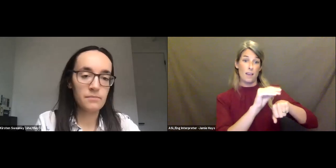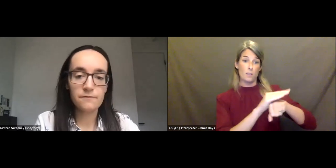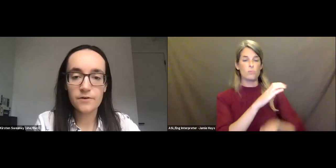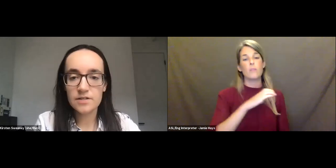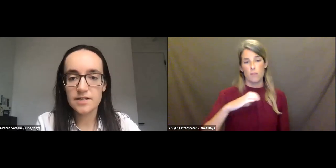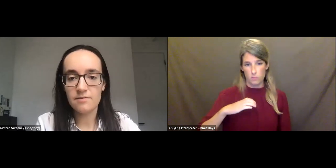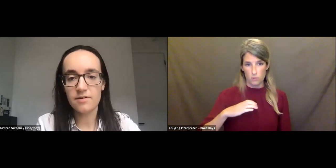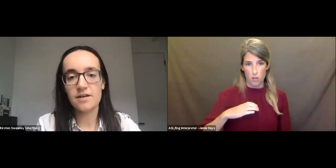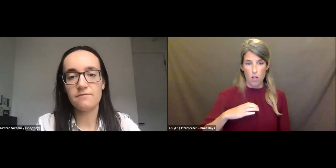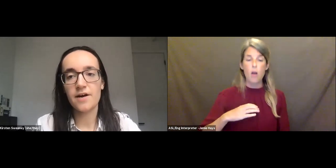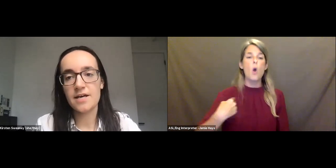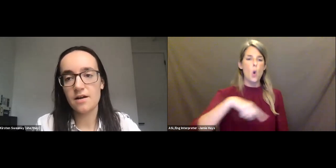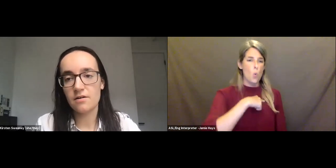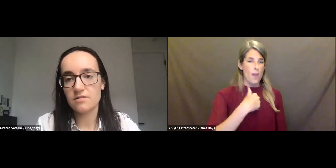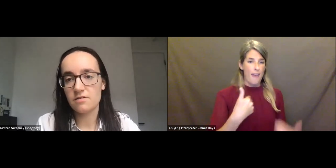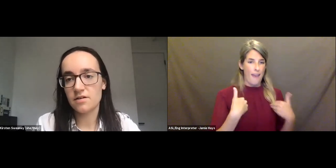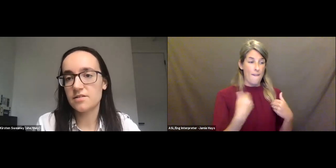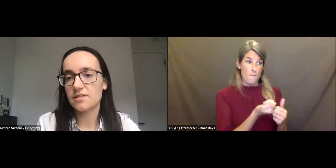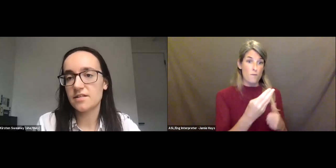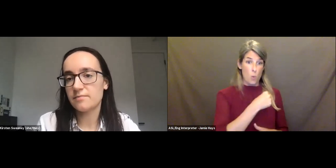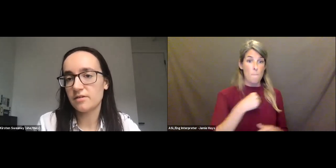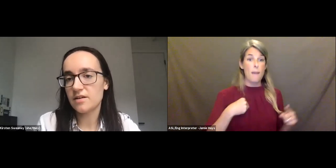But first I want to invite A.R.T./New York's Accessibility